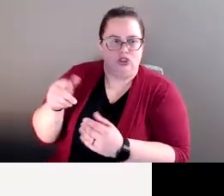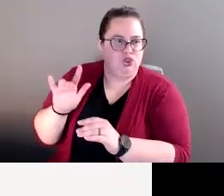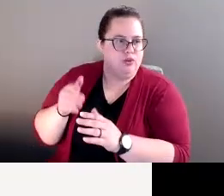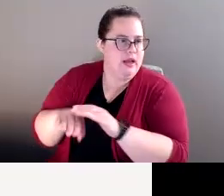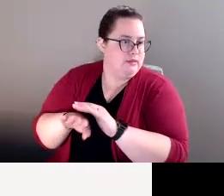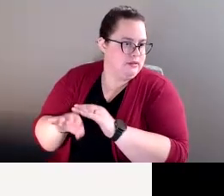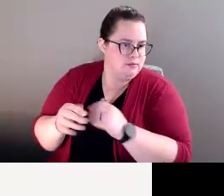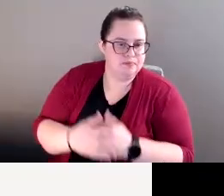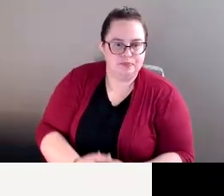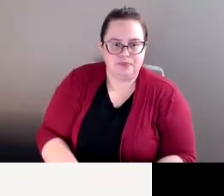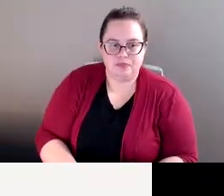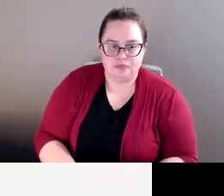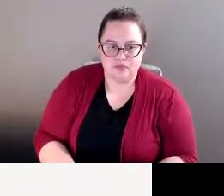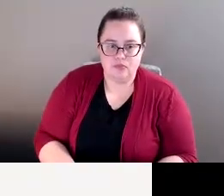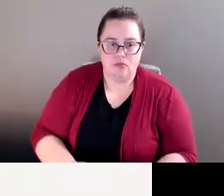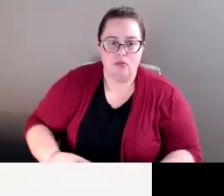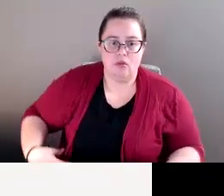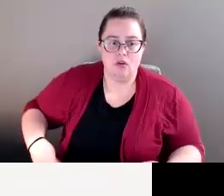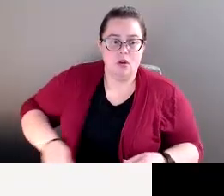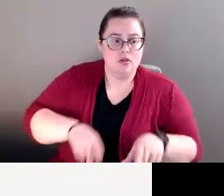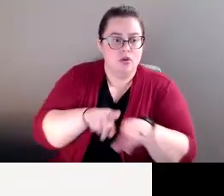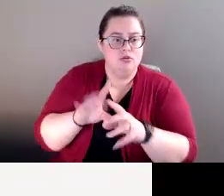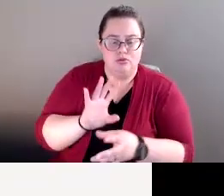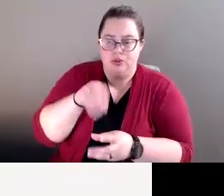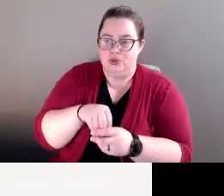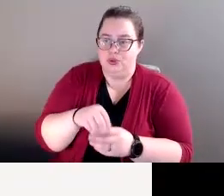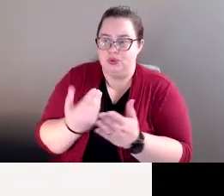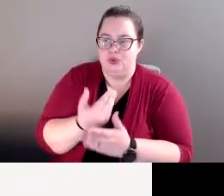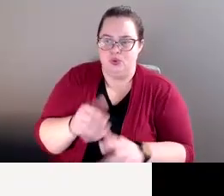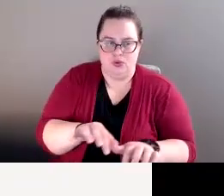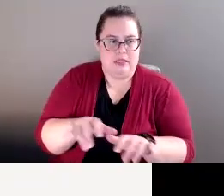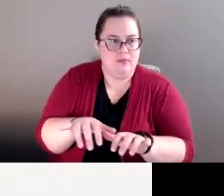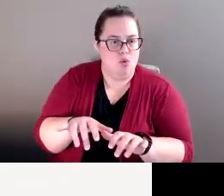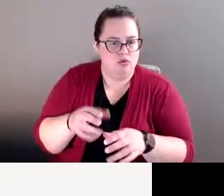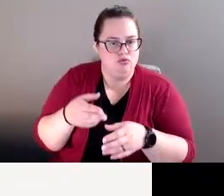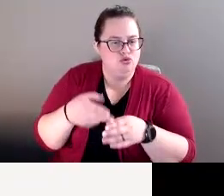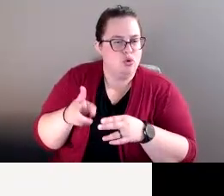They also included new keyboard shortcuts for quick and easy navigation.